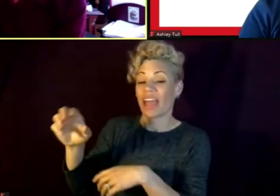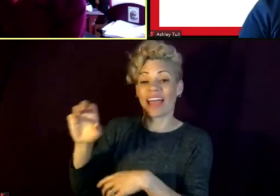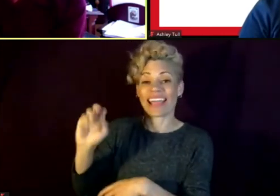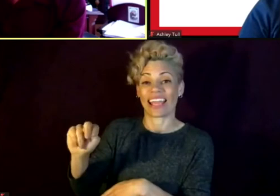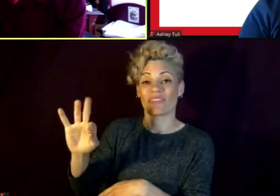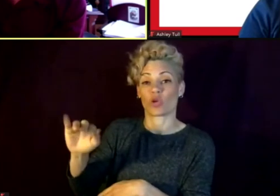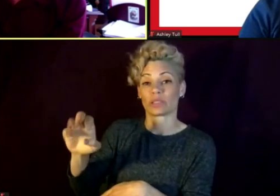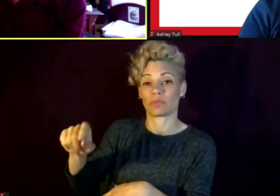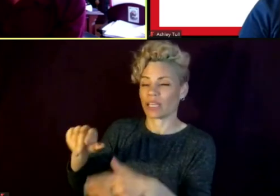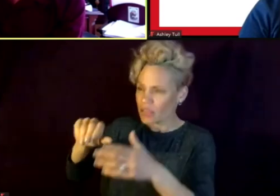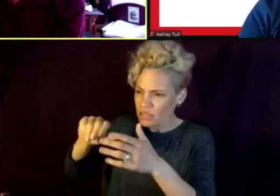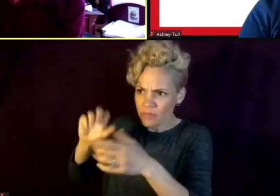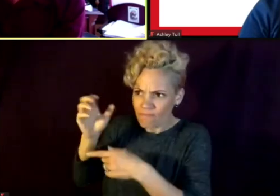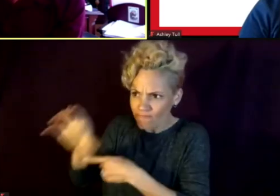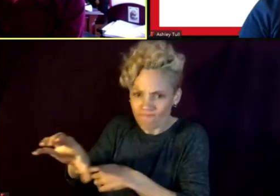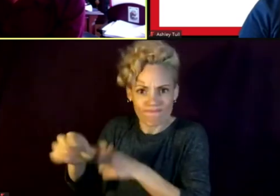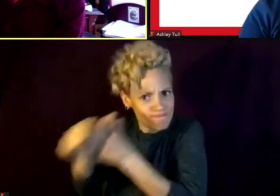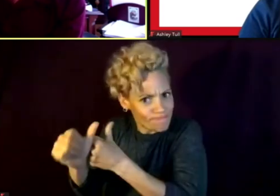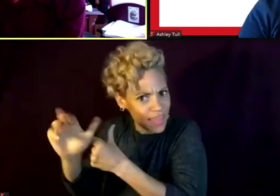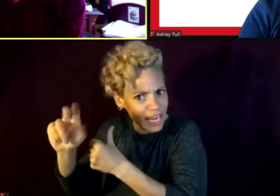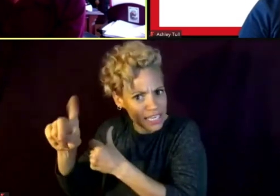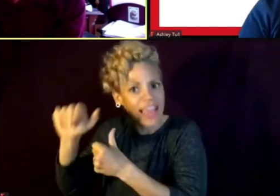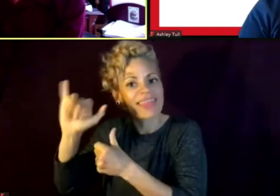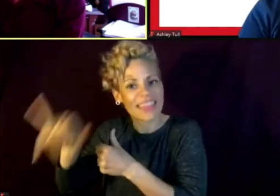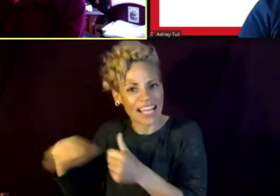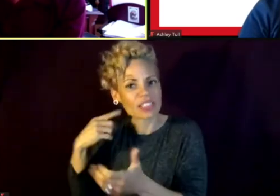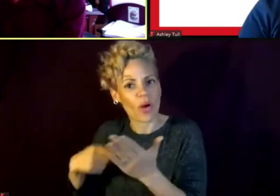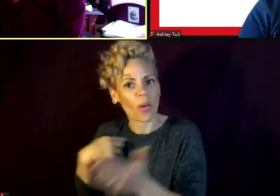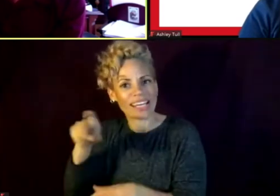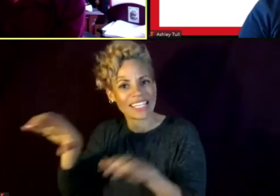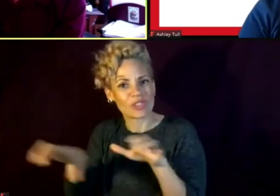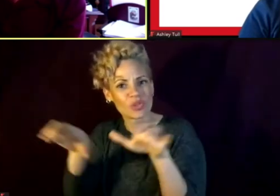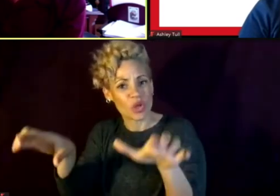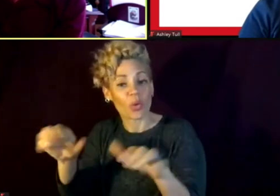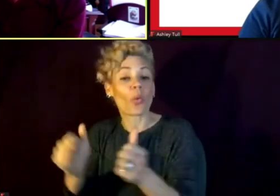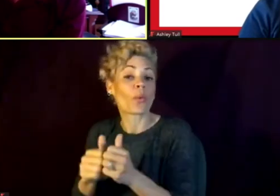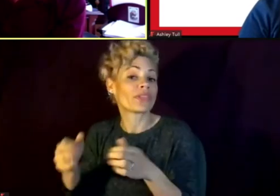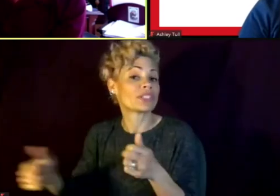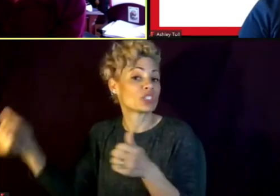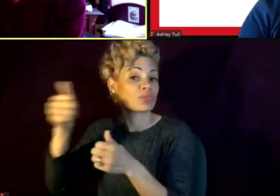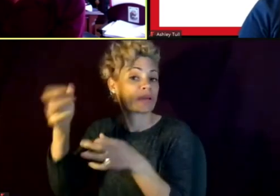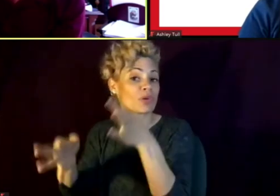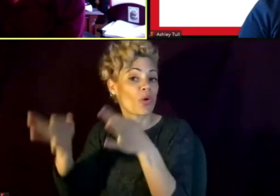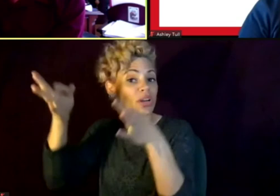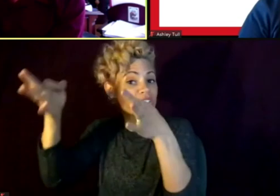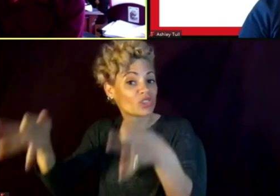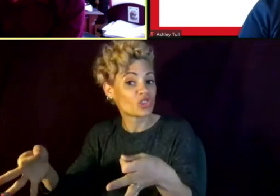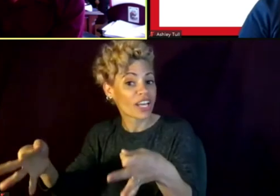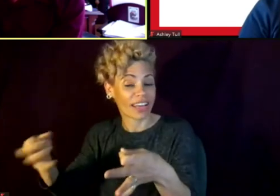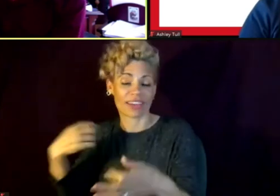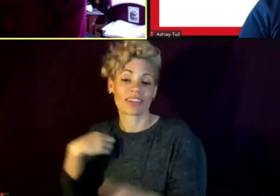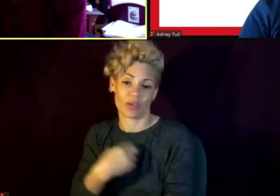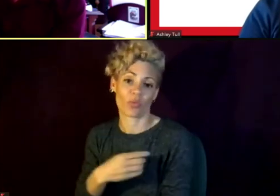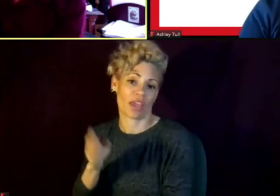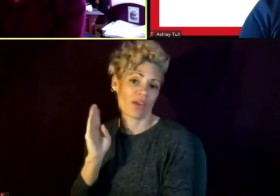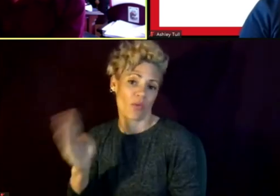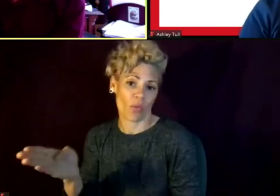But now with this Supreme Court decision, we will be treated just like everybody else,